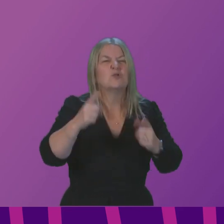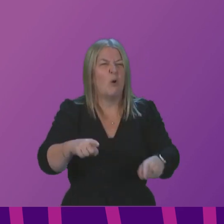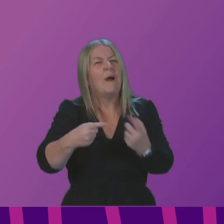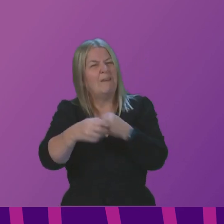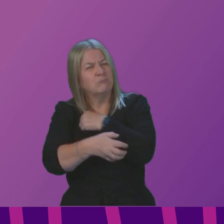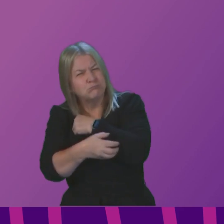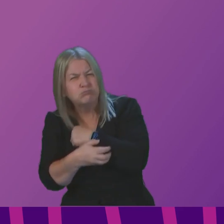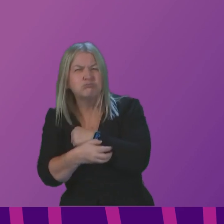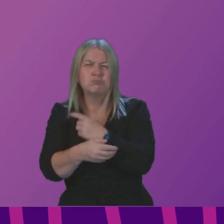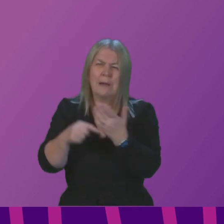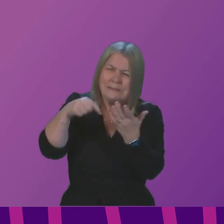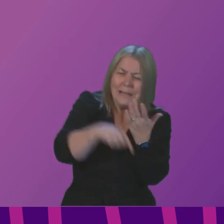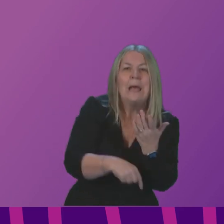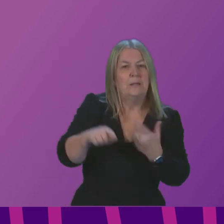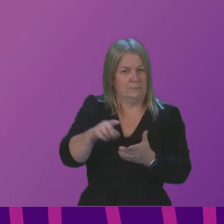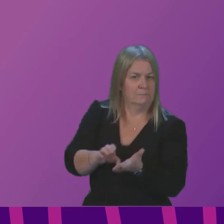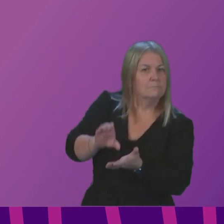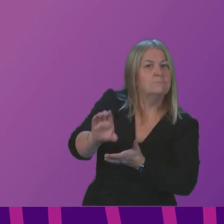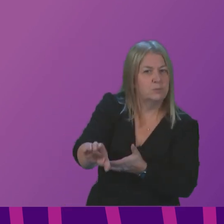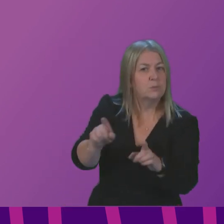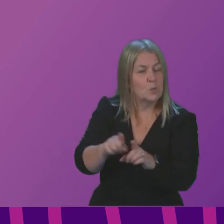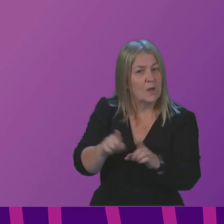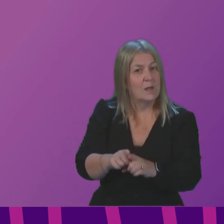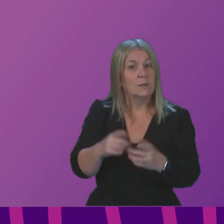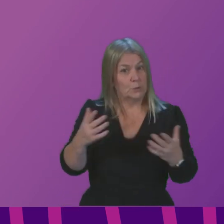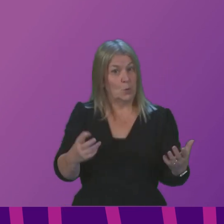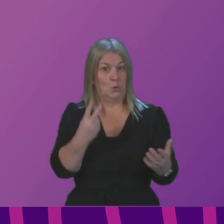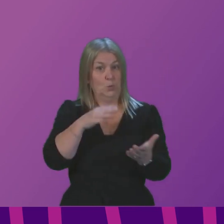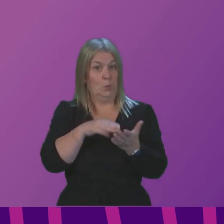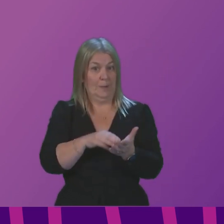we have committed £82 million in discretionary housing payments.